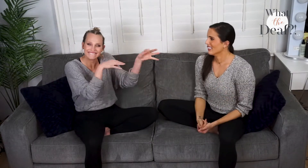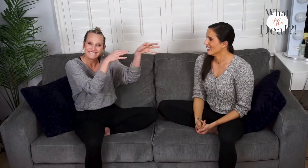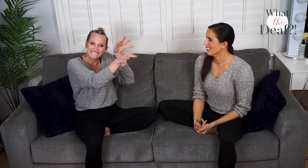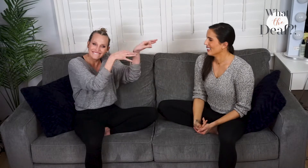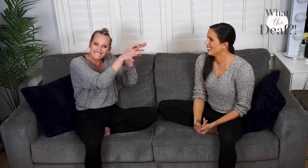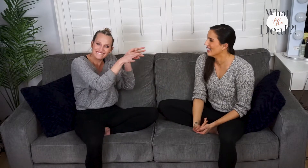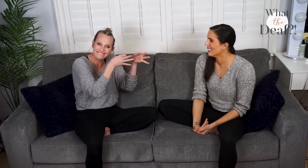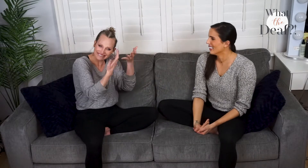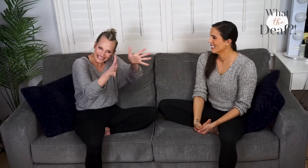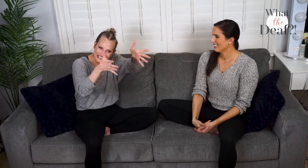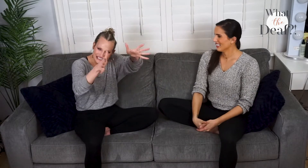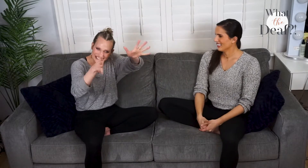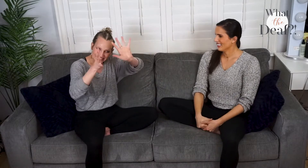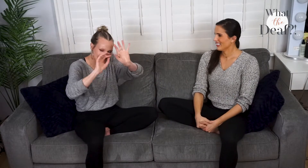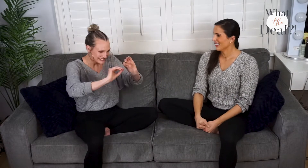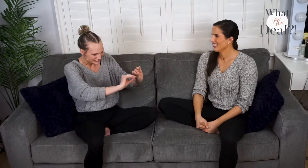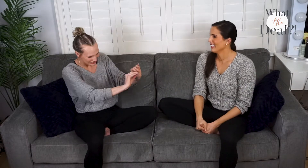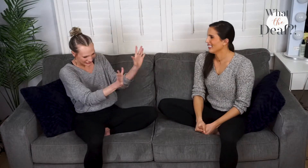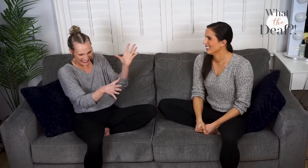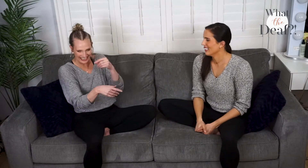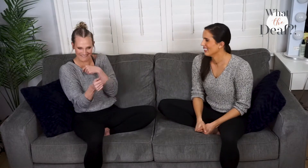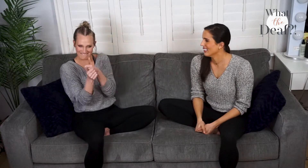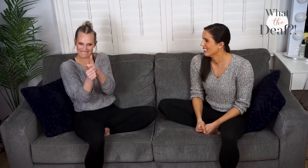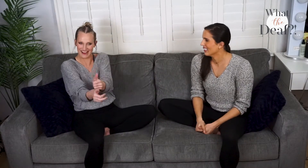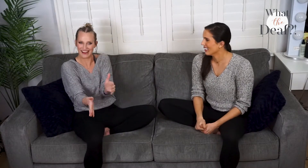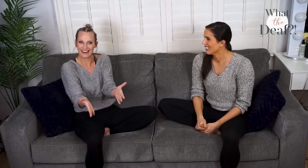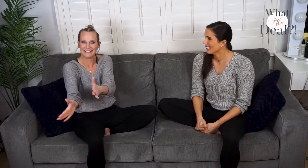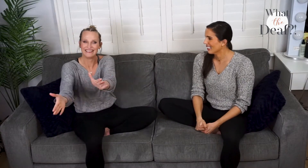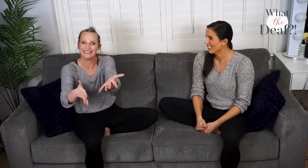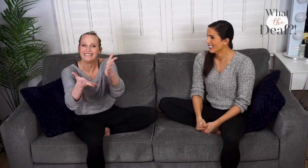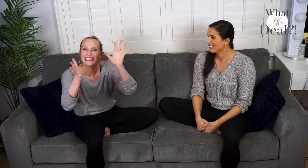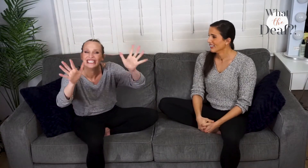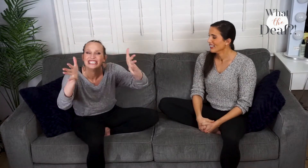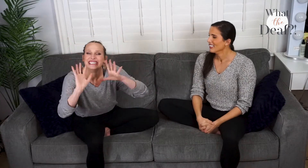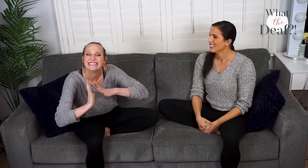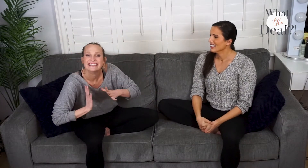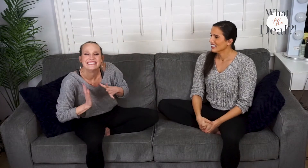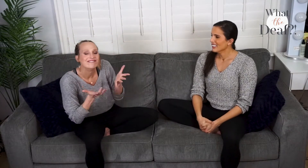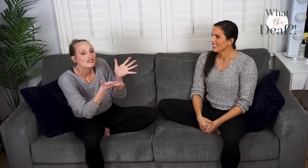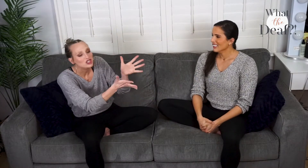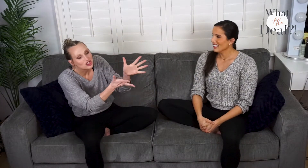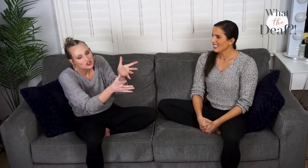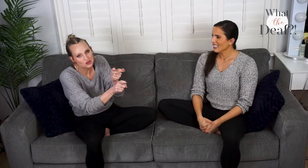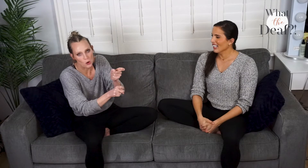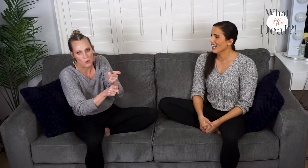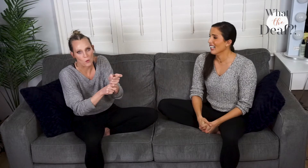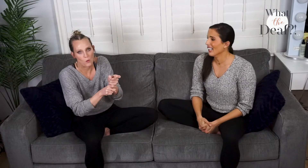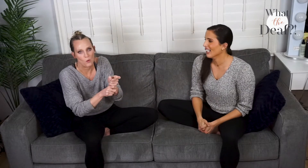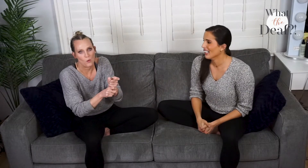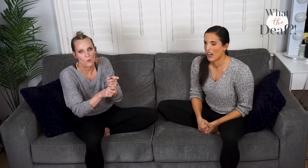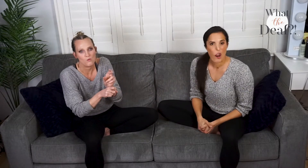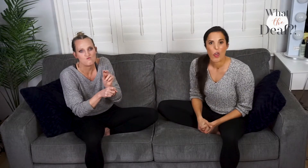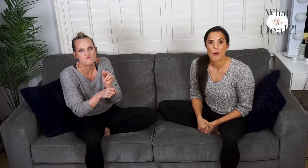And I looked at Sarah and I'm like, "Really? After I just told you, like obviously just follow the tire tracks, like stop joking."